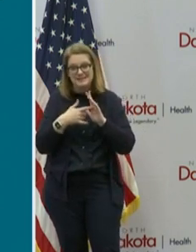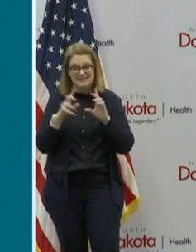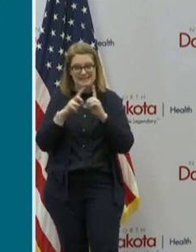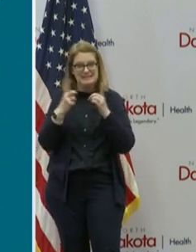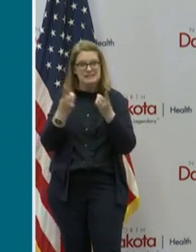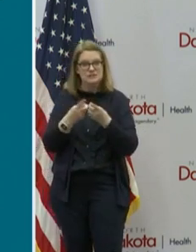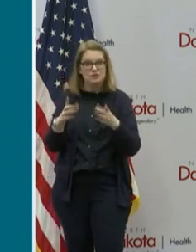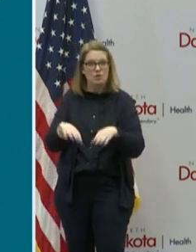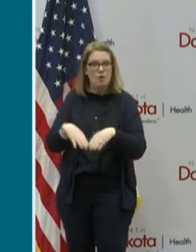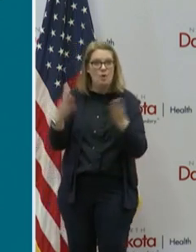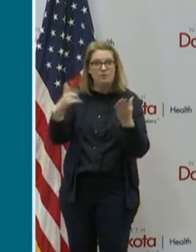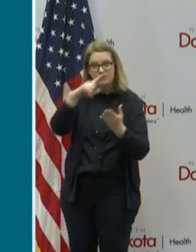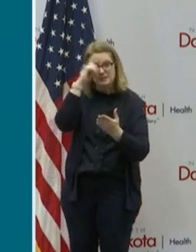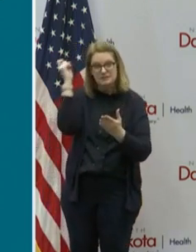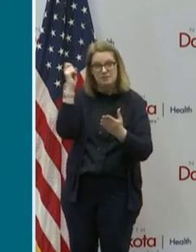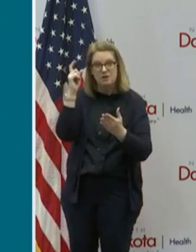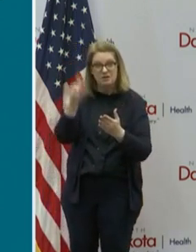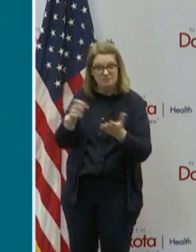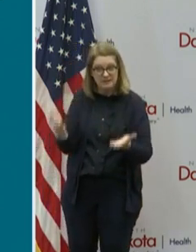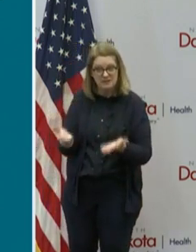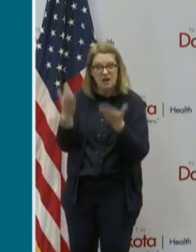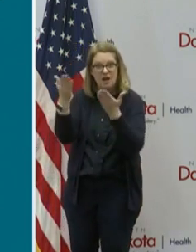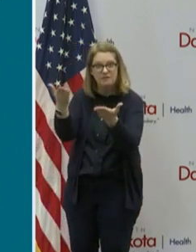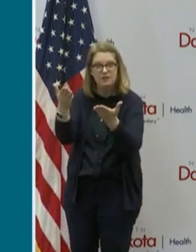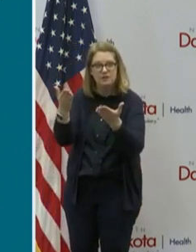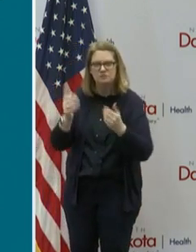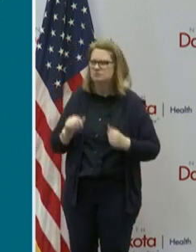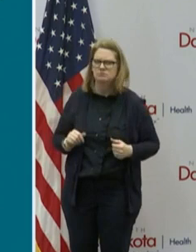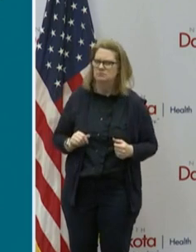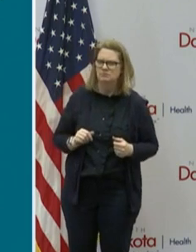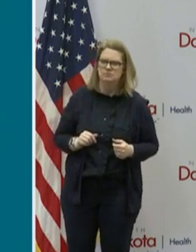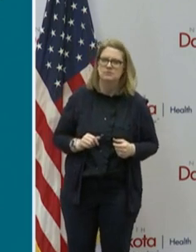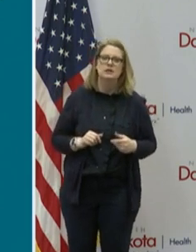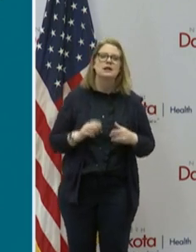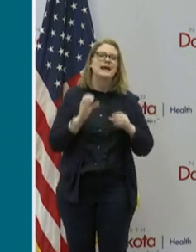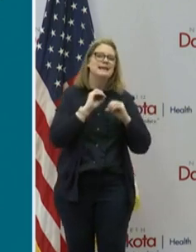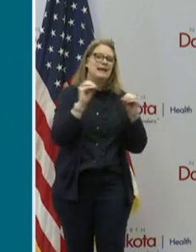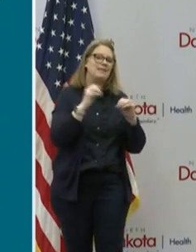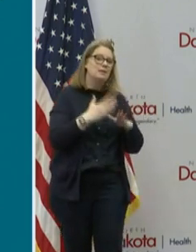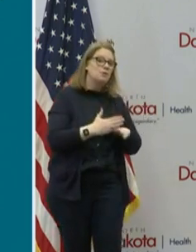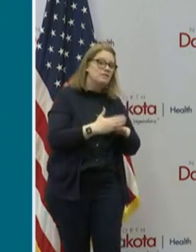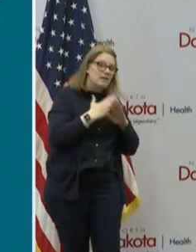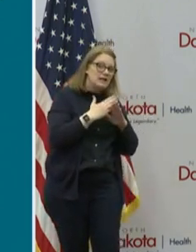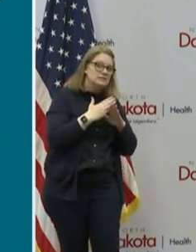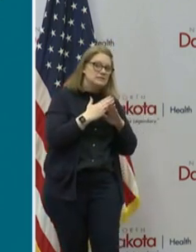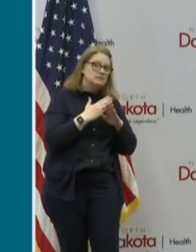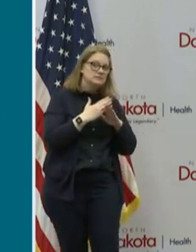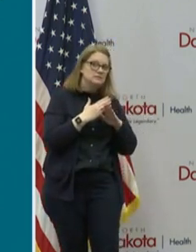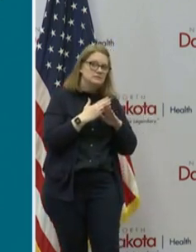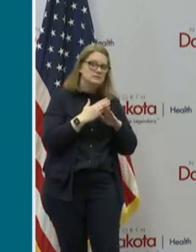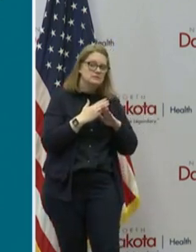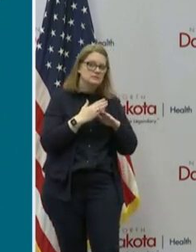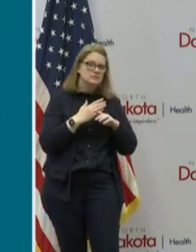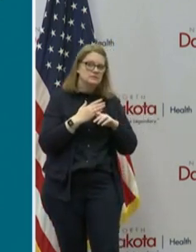I WANT TO UNDERSCORE THAT NOTHING IN THIS ORDER REQUIRES THAT A DISTRICT OPEN FOR SUMMER